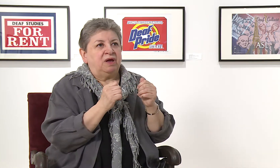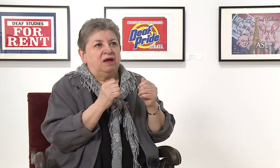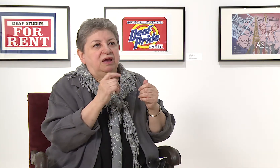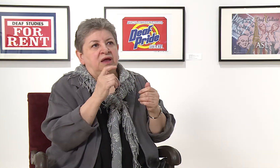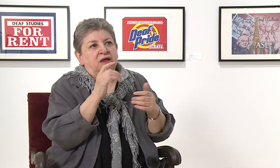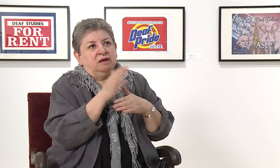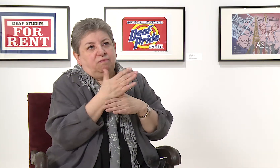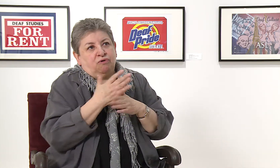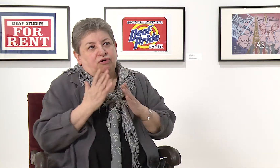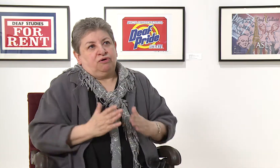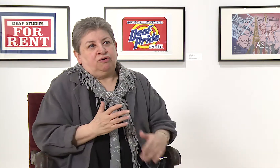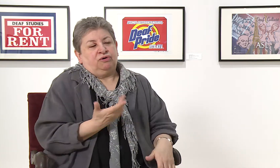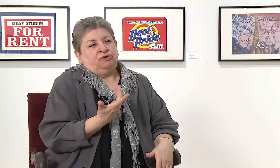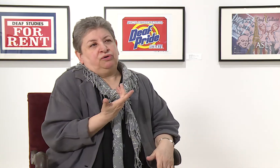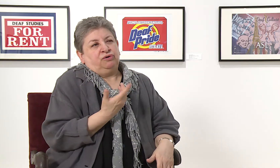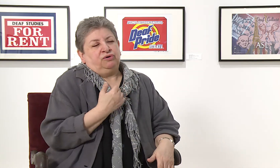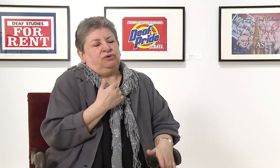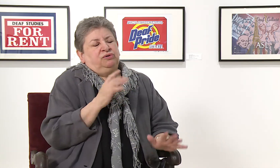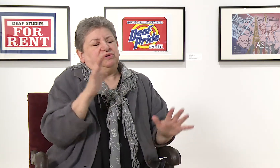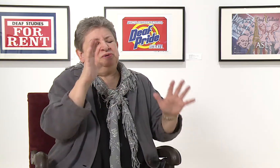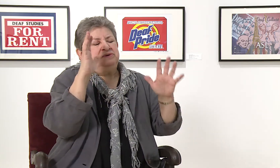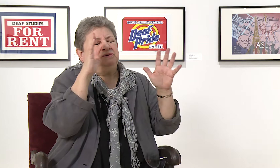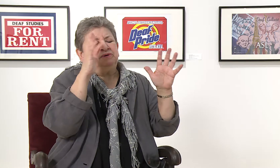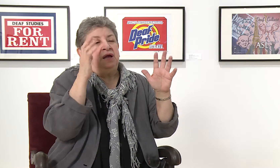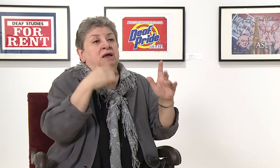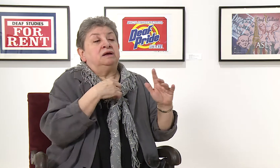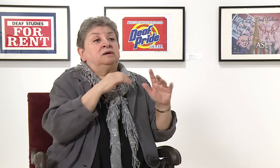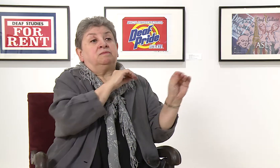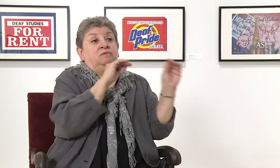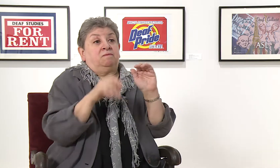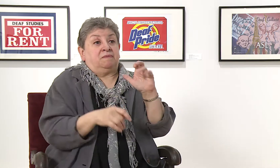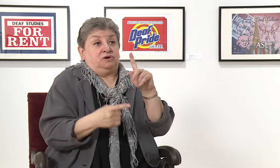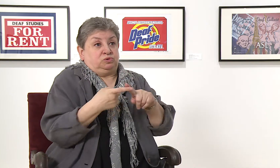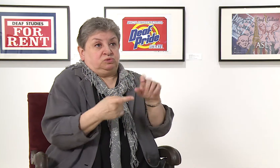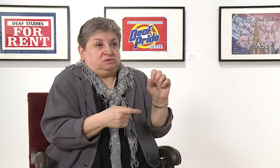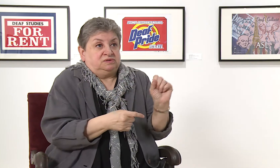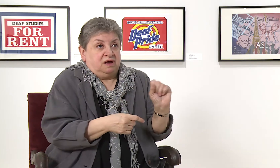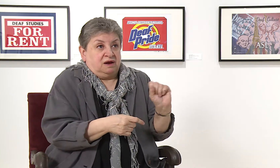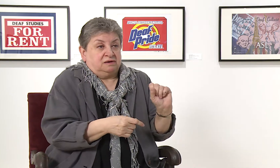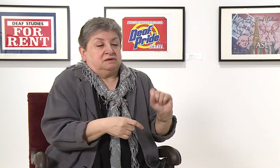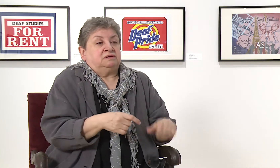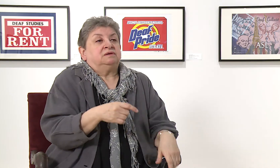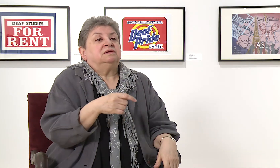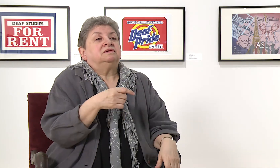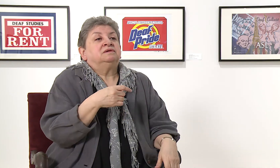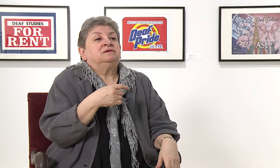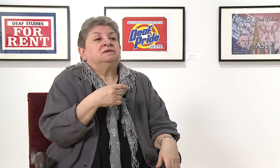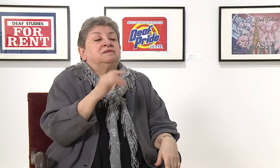I was breaking up with my partner at the time, and I moved back to Seattle.